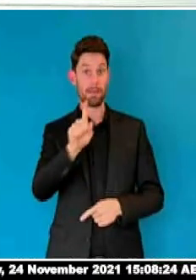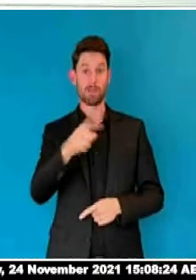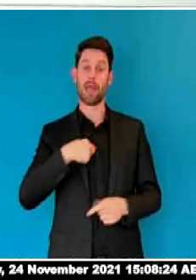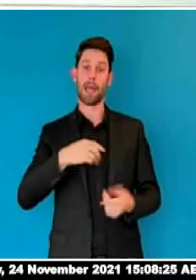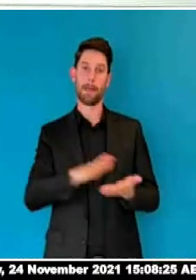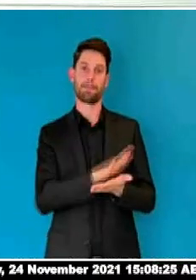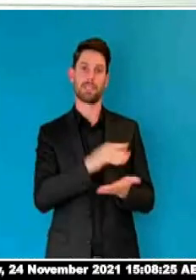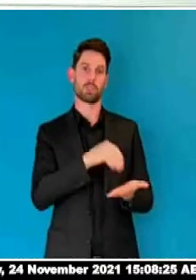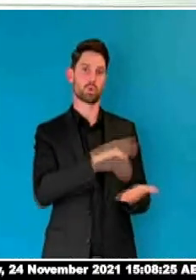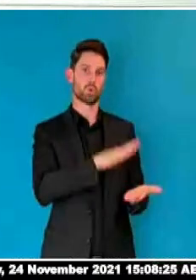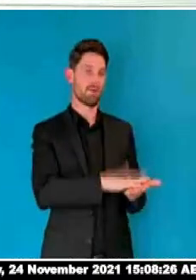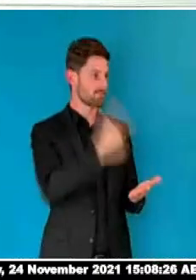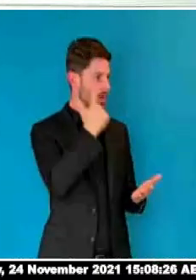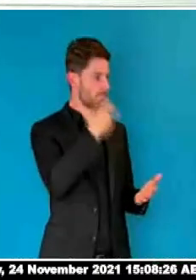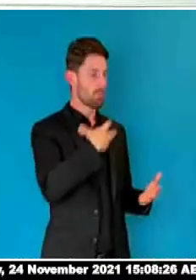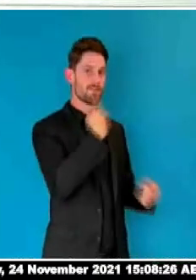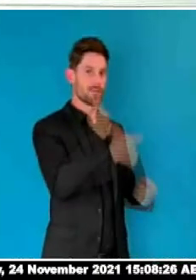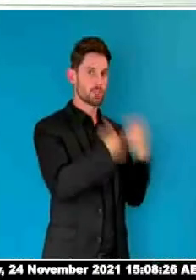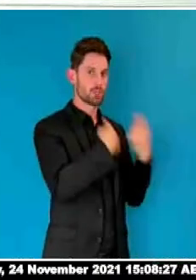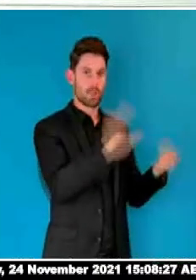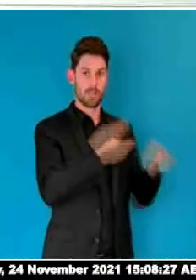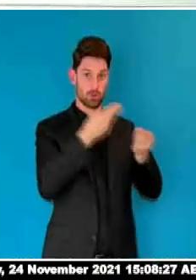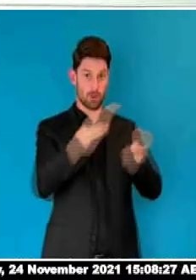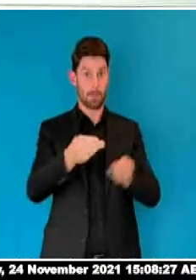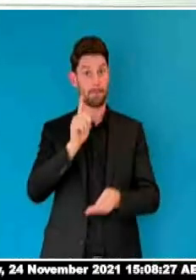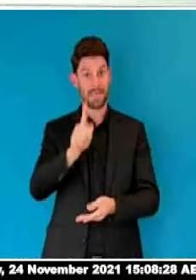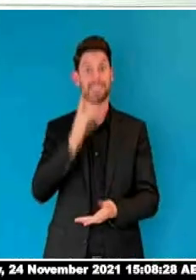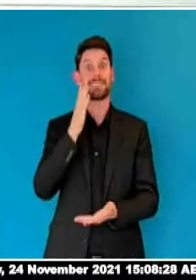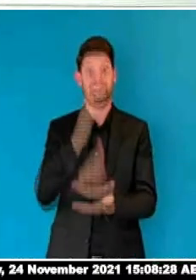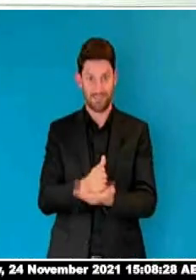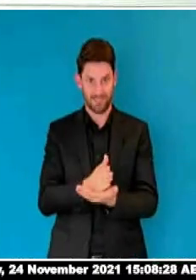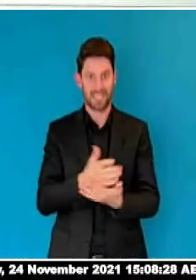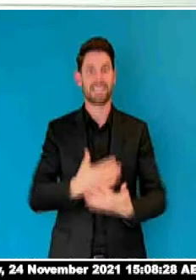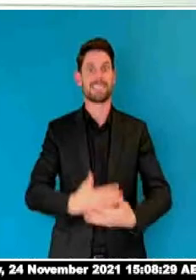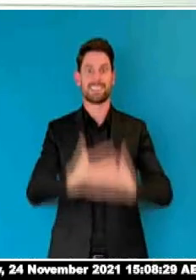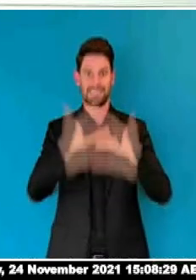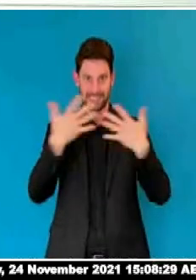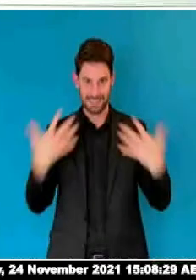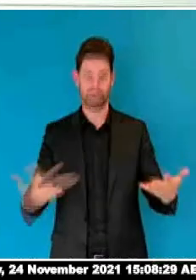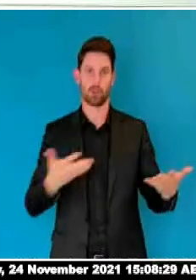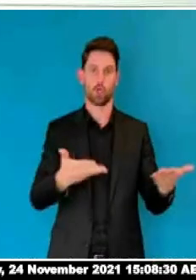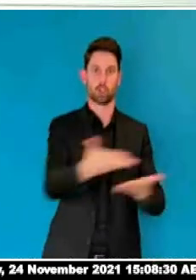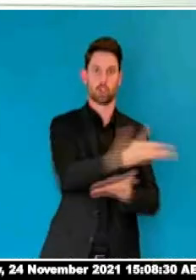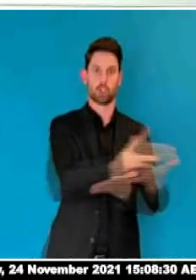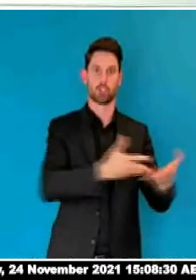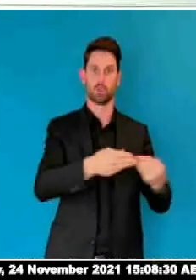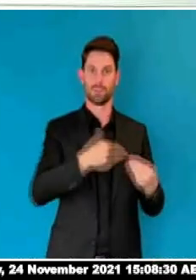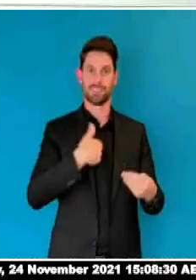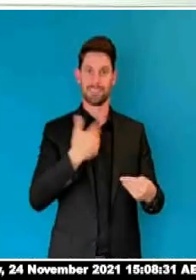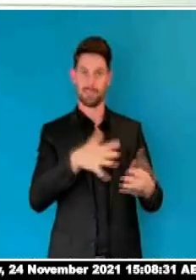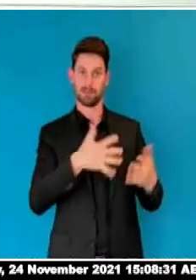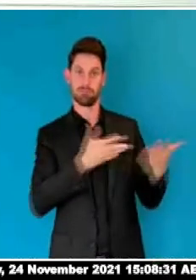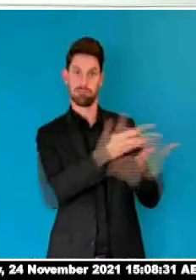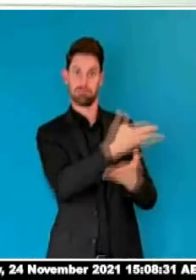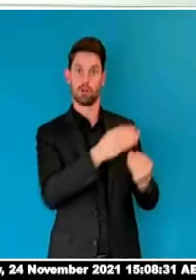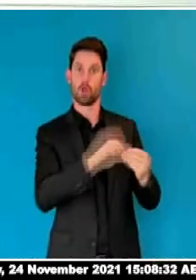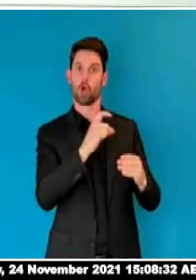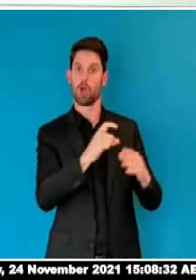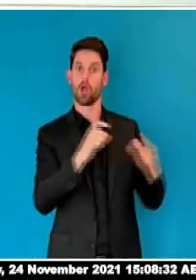more detail of that consultation, but there has definitely been with extensive consultation. We'veÂ engaged with the Commonwealth ---